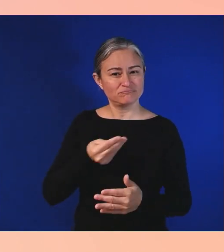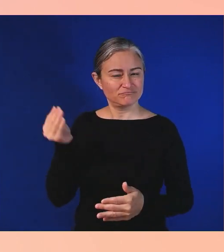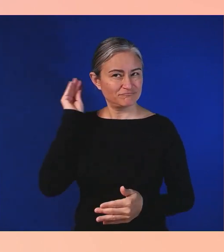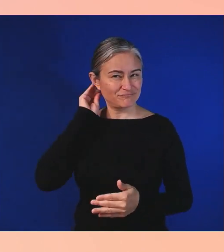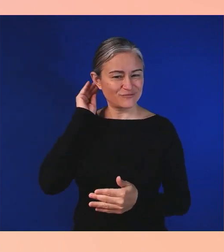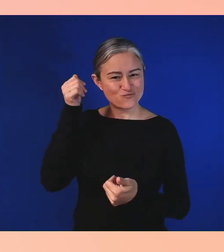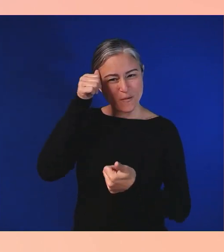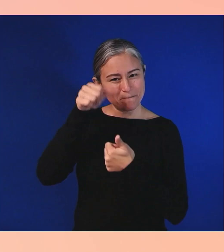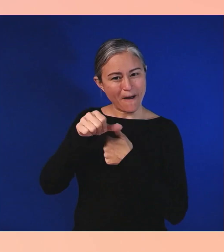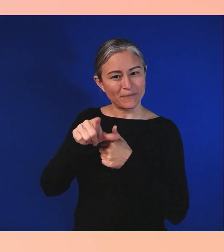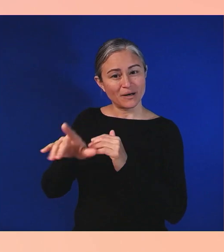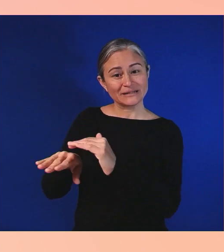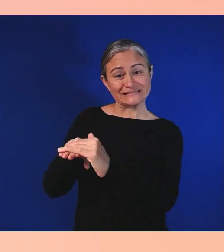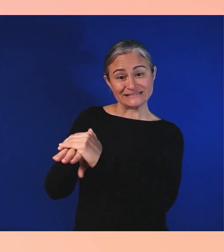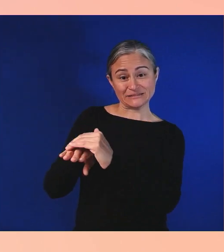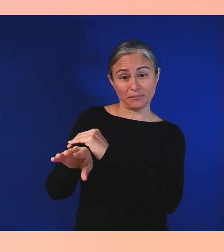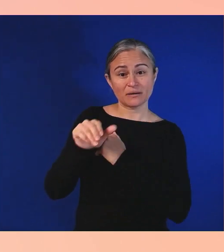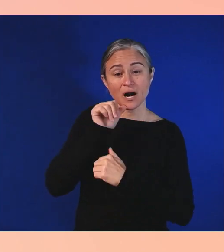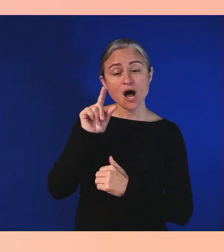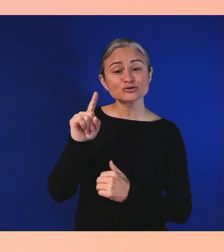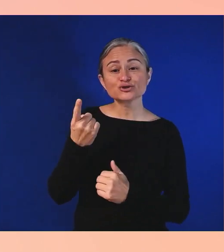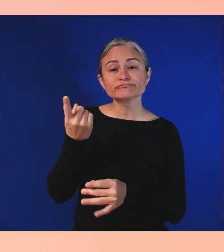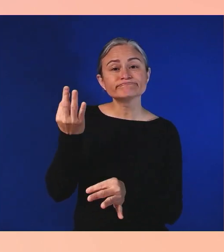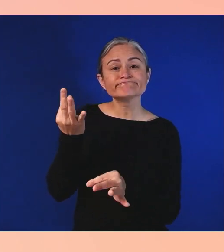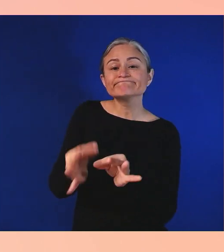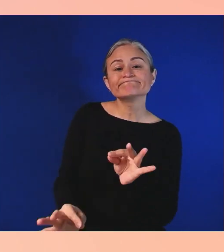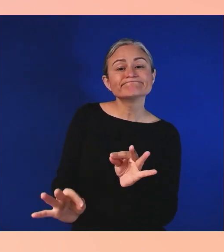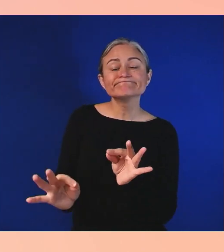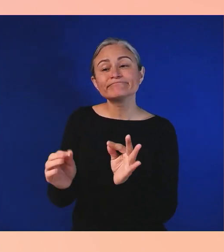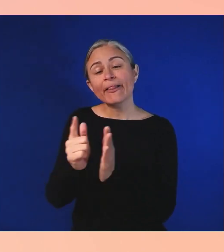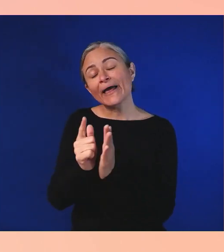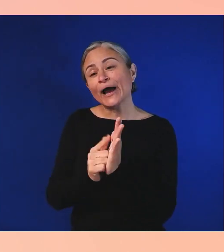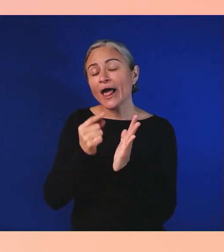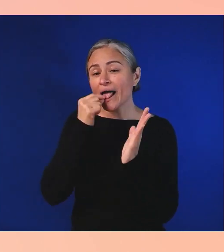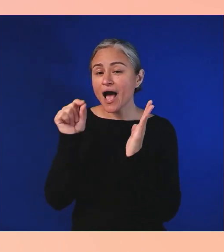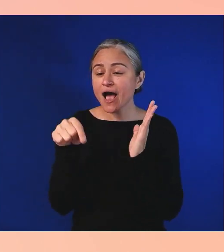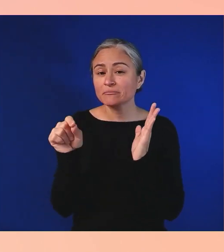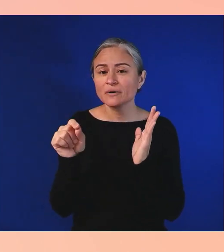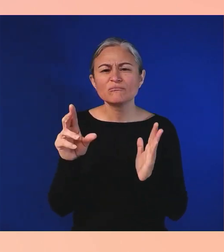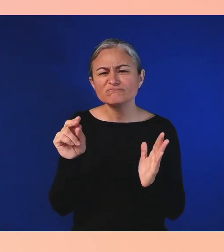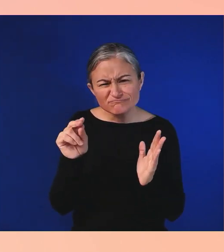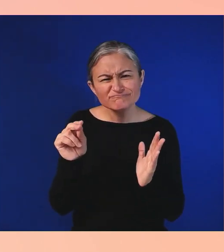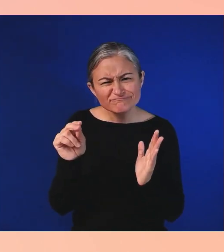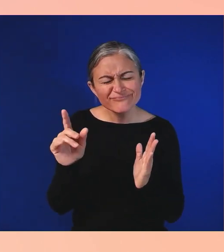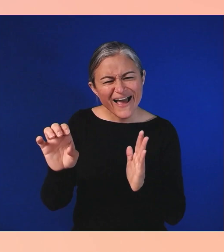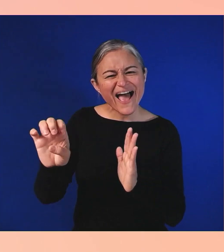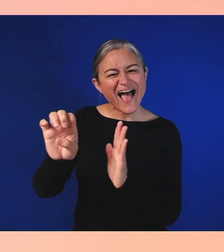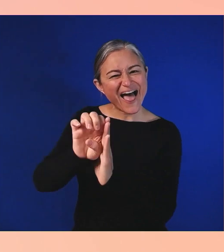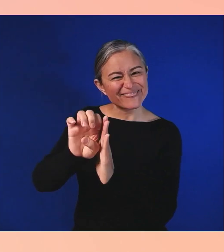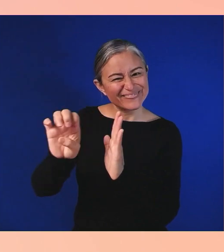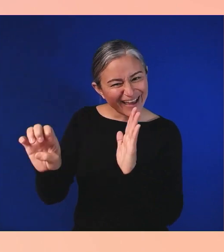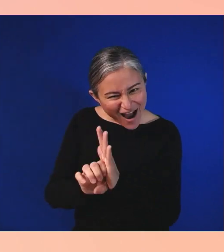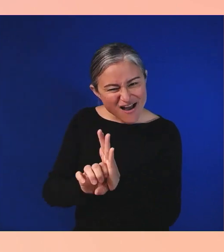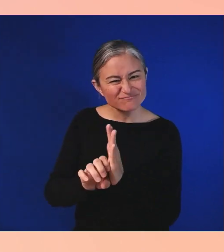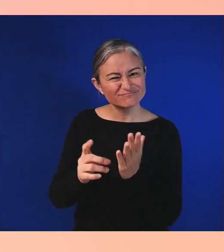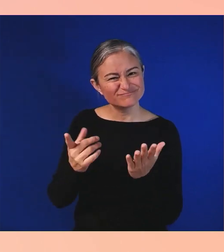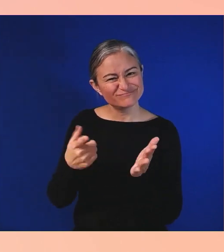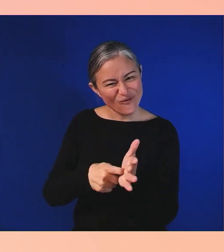that every developer should keep in mind while developing their apps. My personal experience is that when